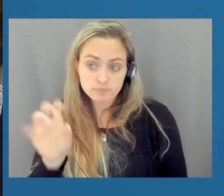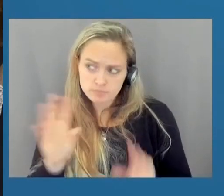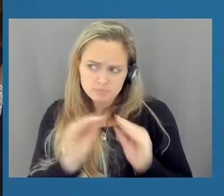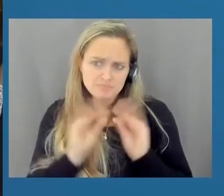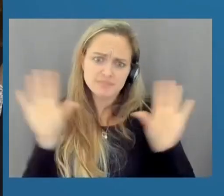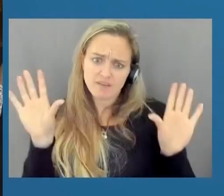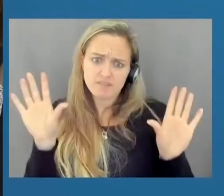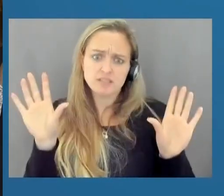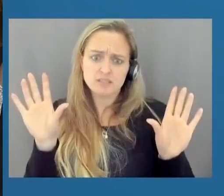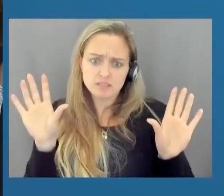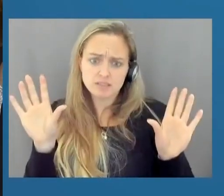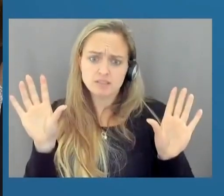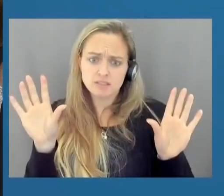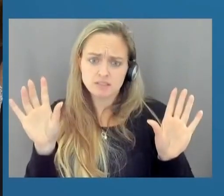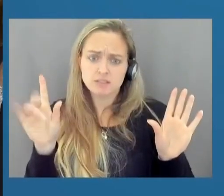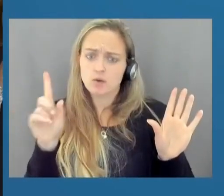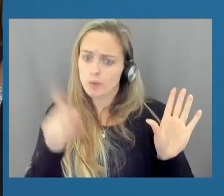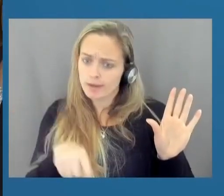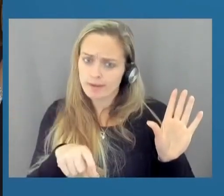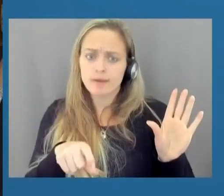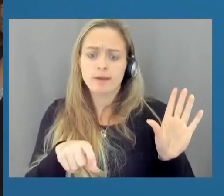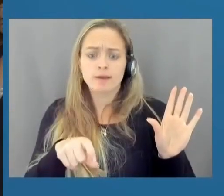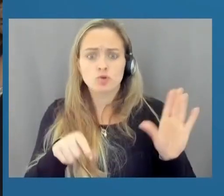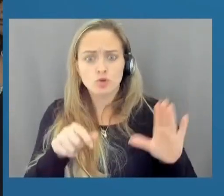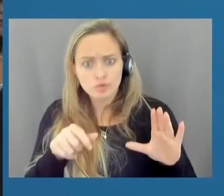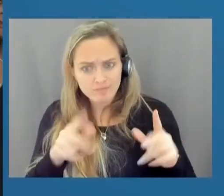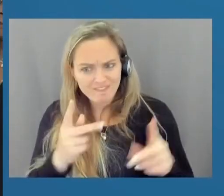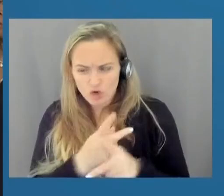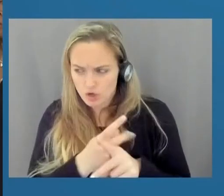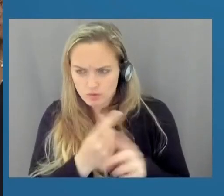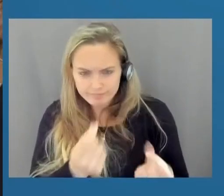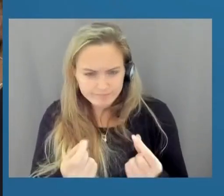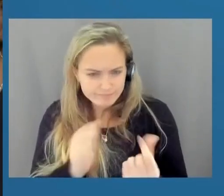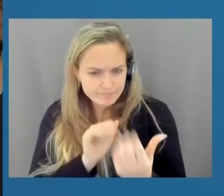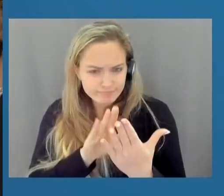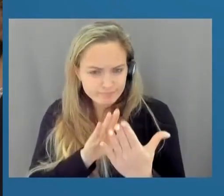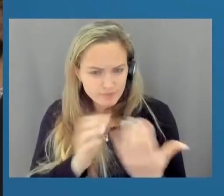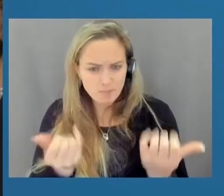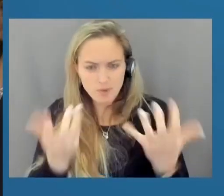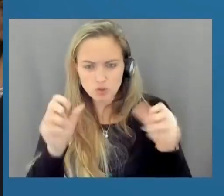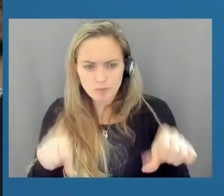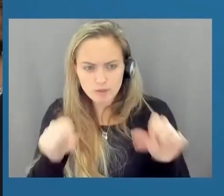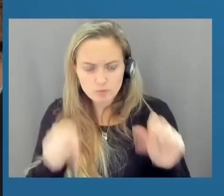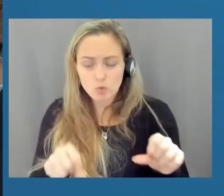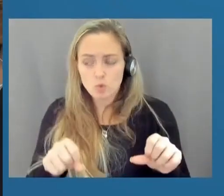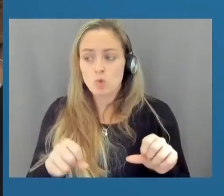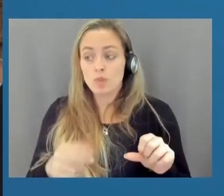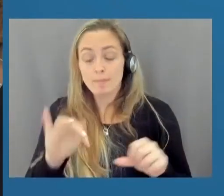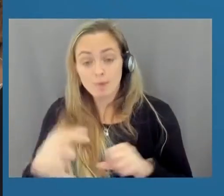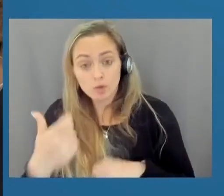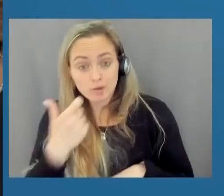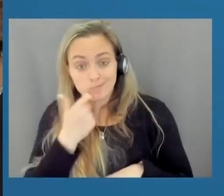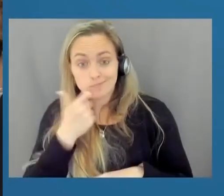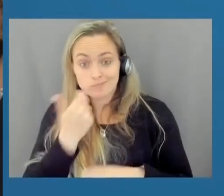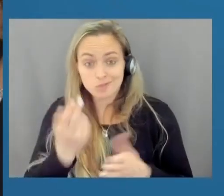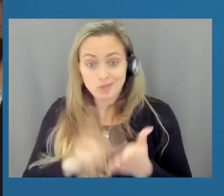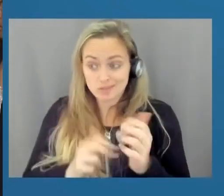that we need to take as much action as possible and the bill that Senator Genros and I passed is really very simple and straightforward.